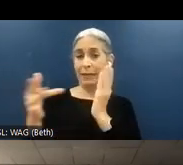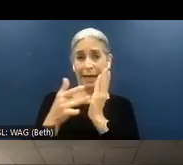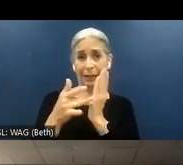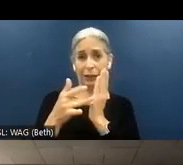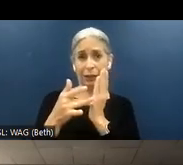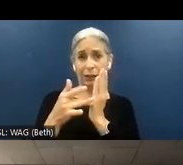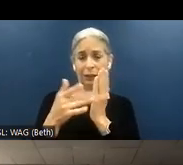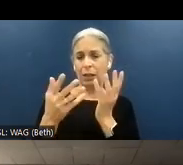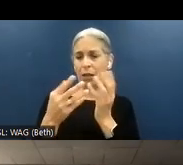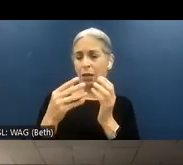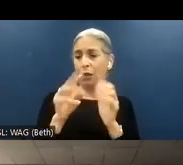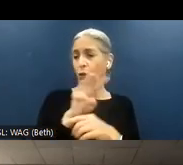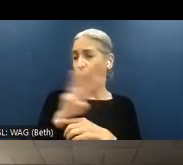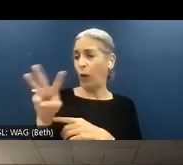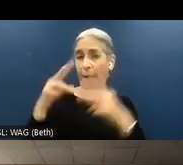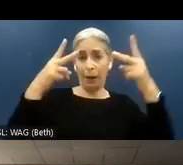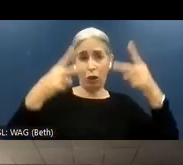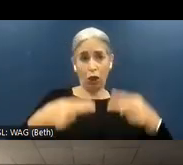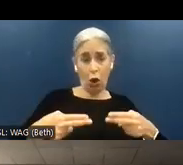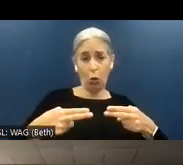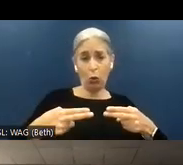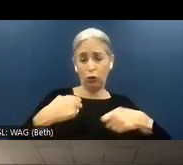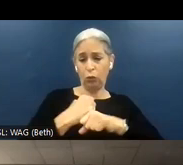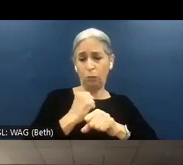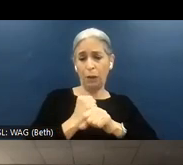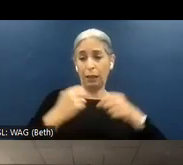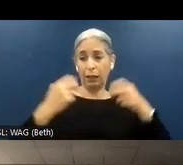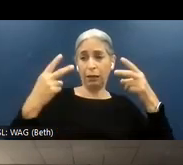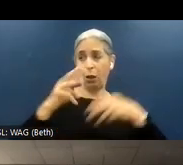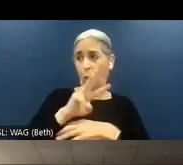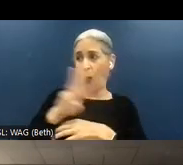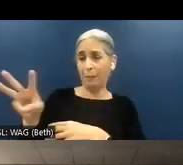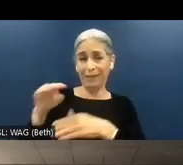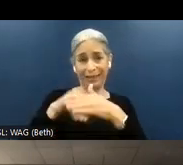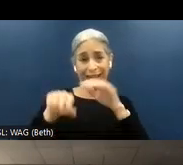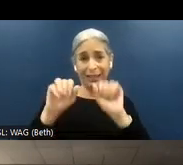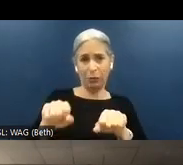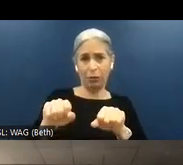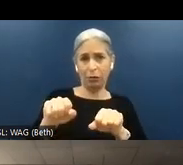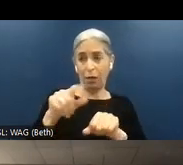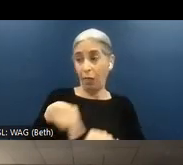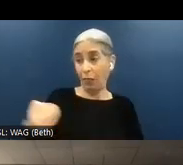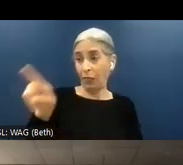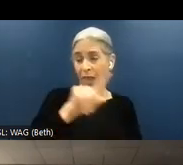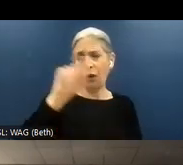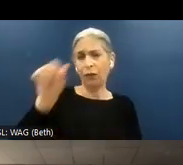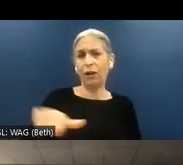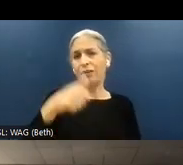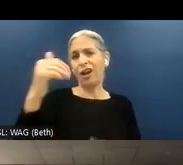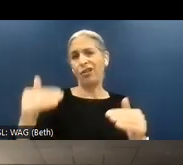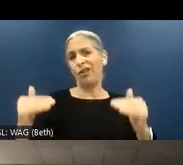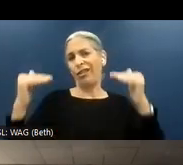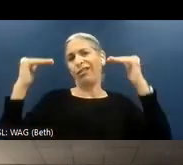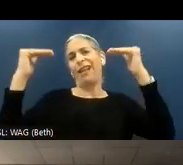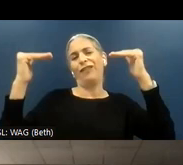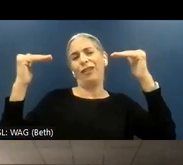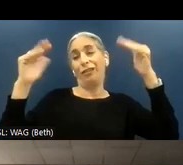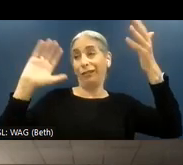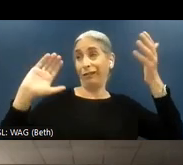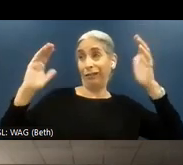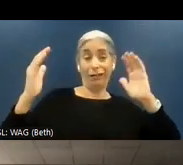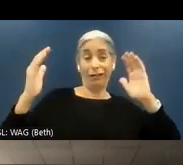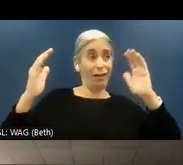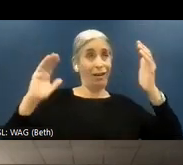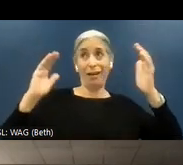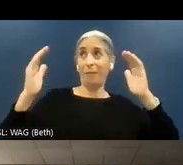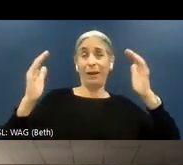code, in terms of making a website accessible, they are on another level compared to the